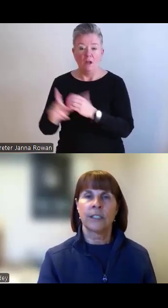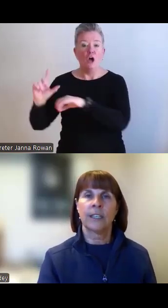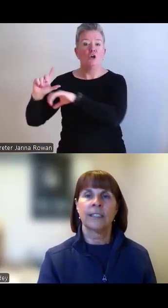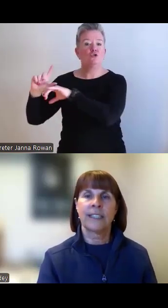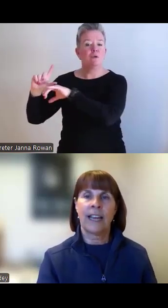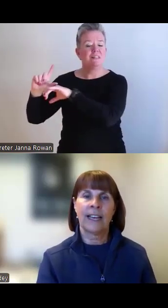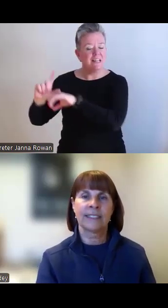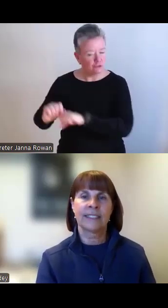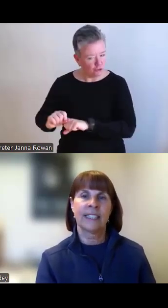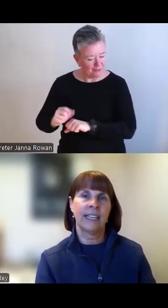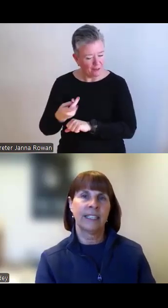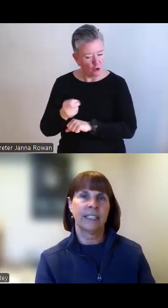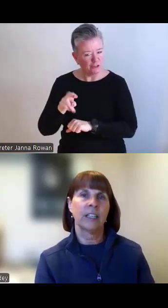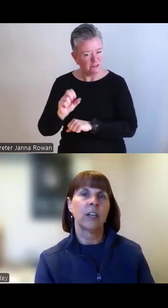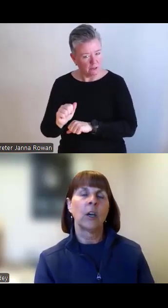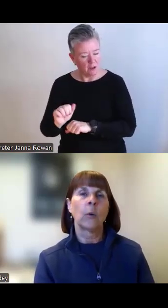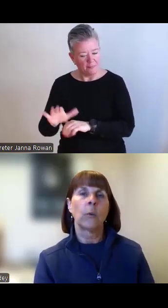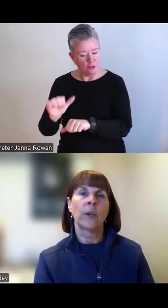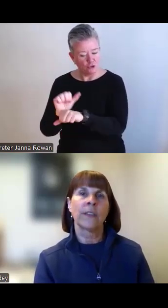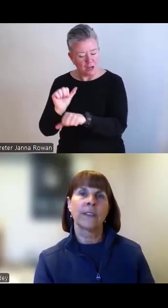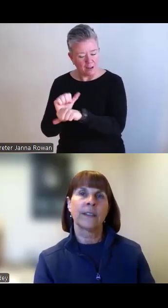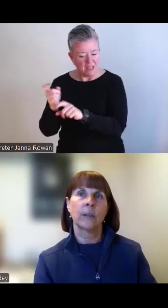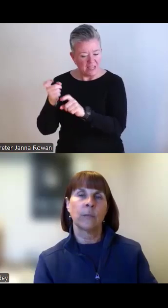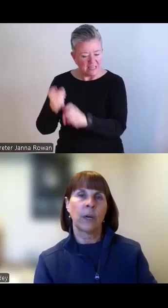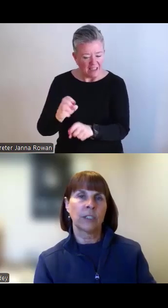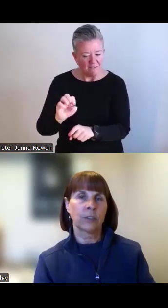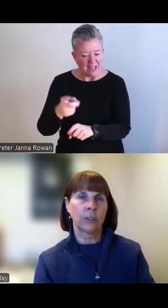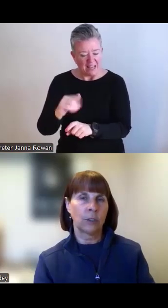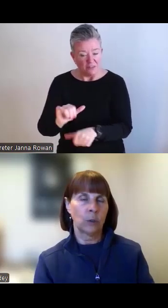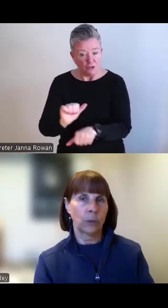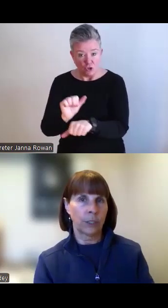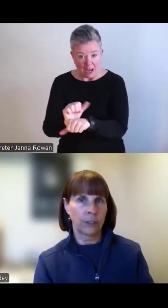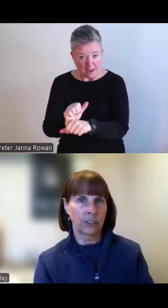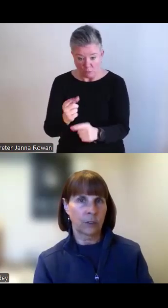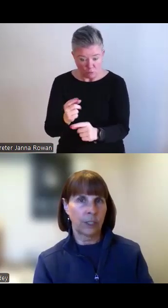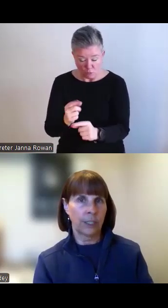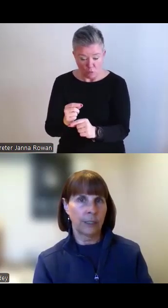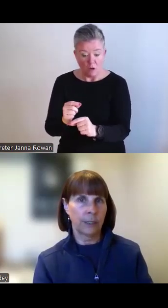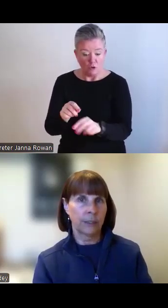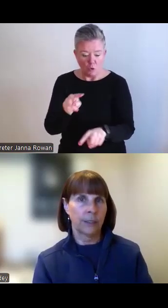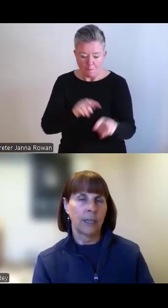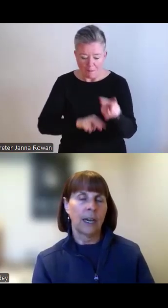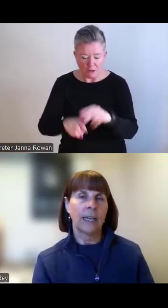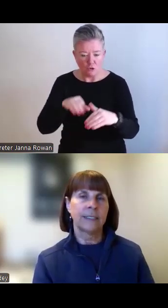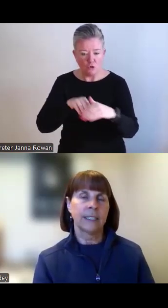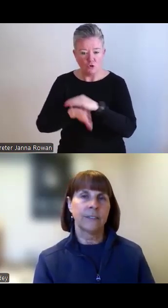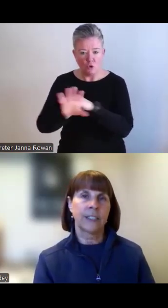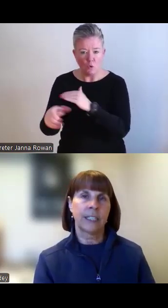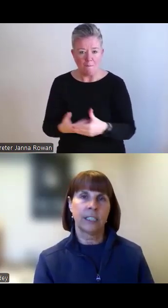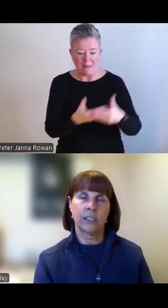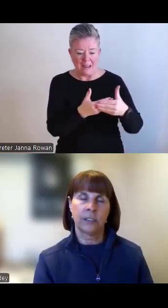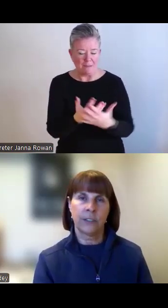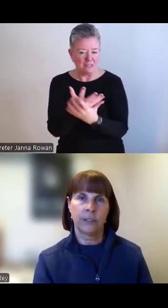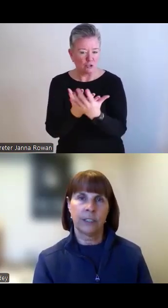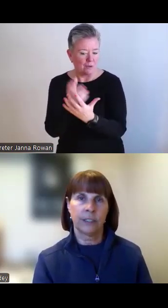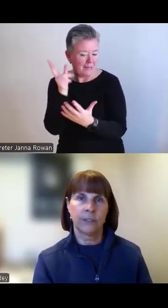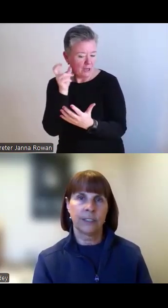HRSA has tasked EHDI with monitoring newborn hearing screening, identification of hearing